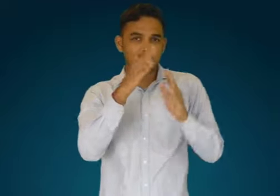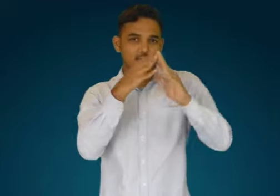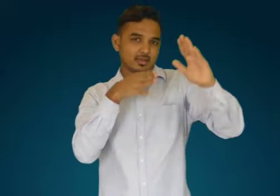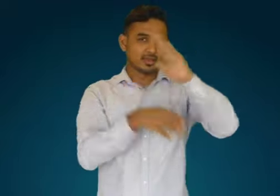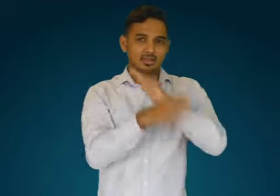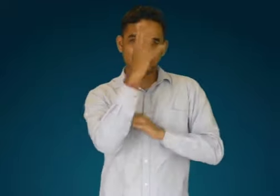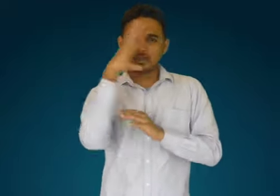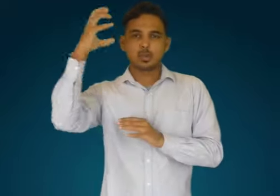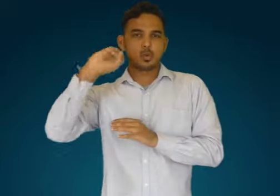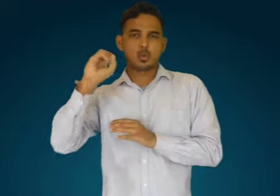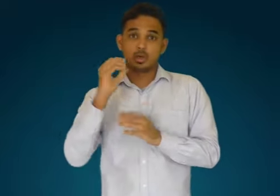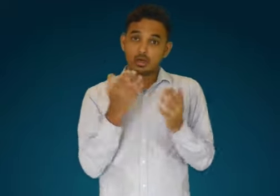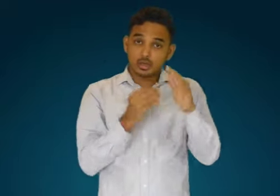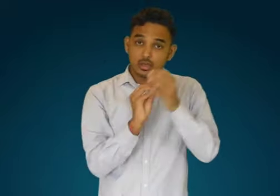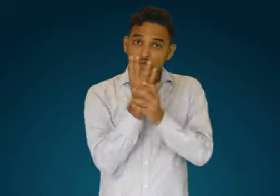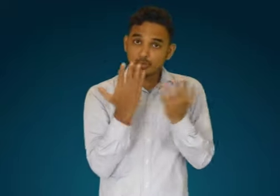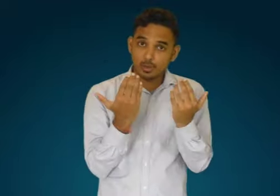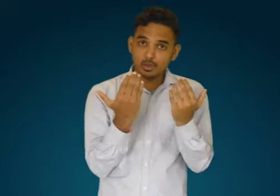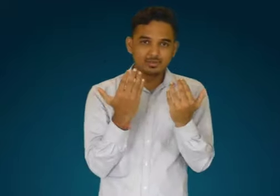children